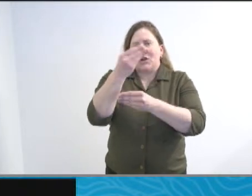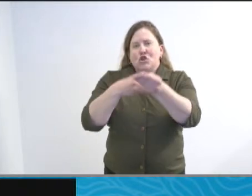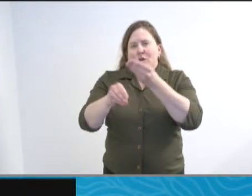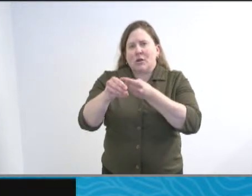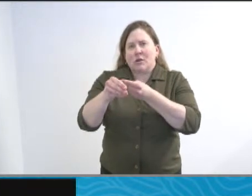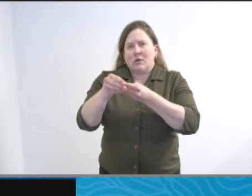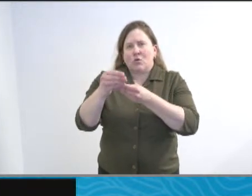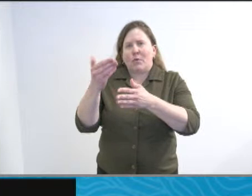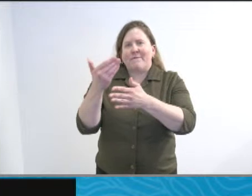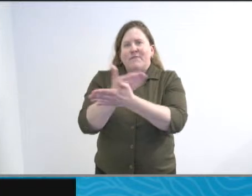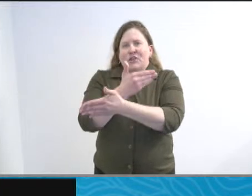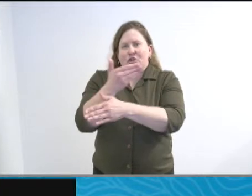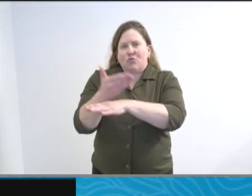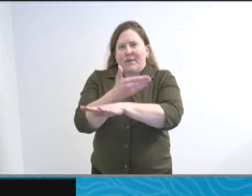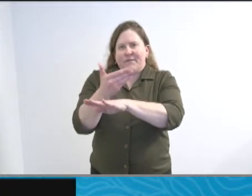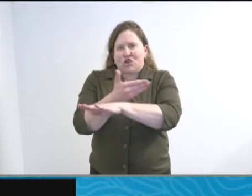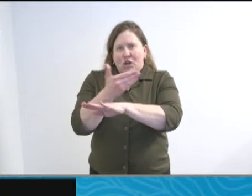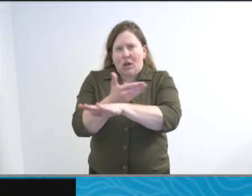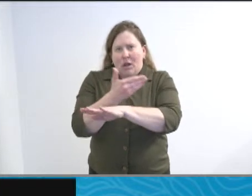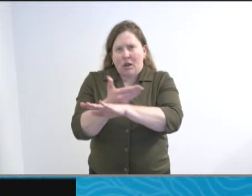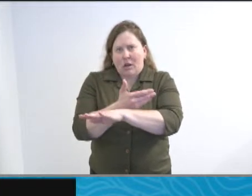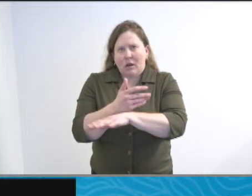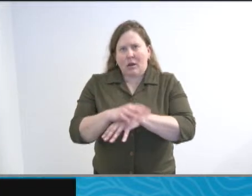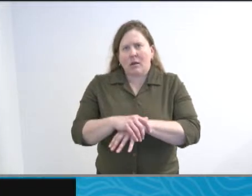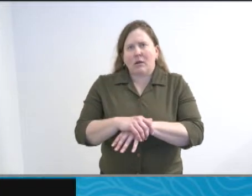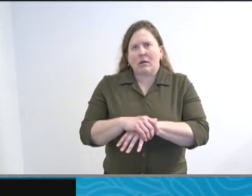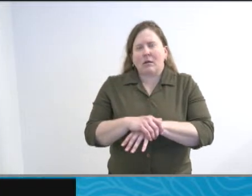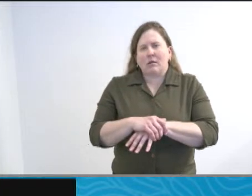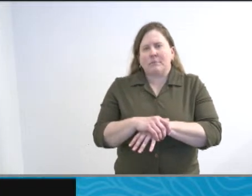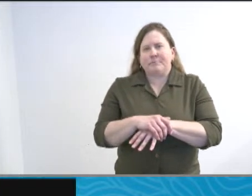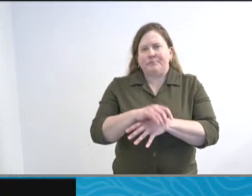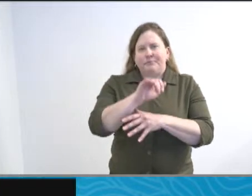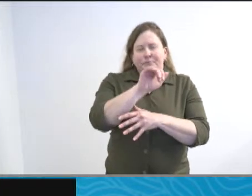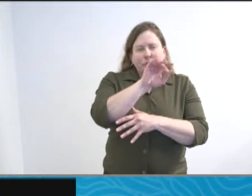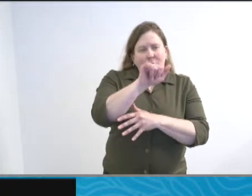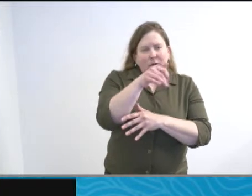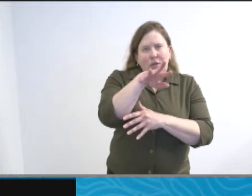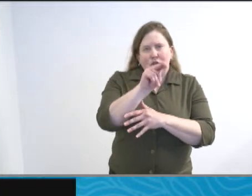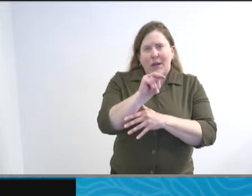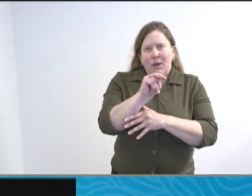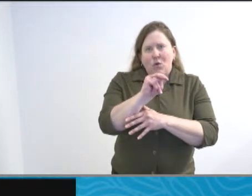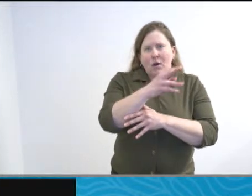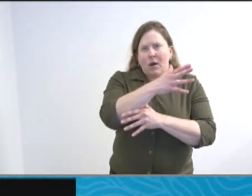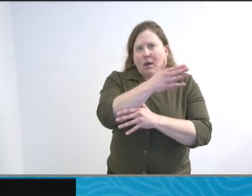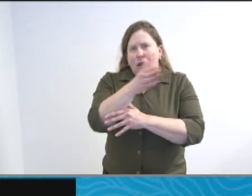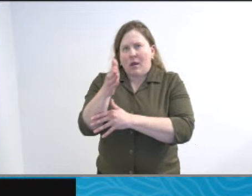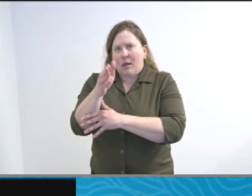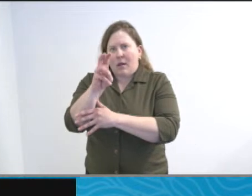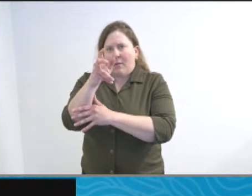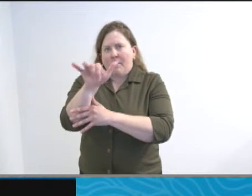because this kind of between January and May, our state takes a look at the revenues that are coming